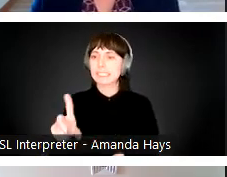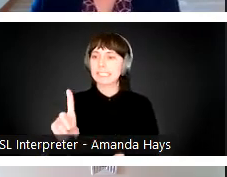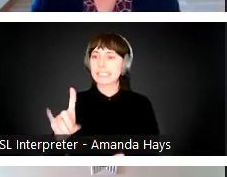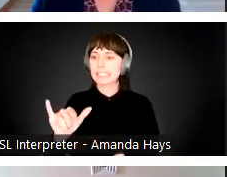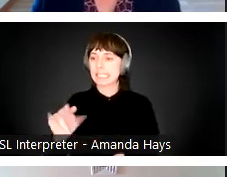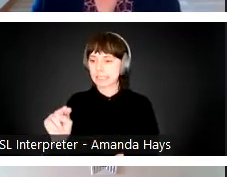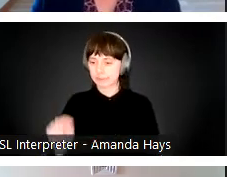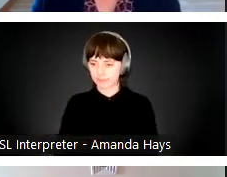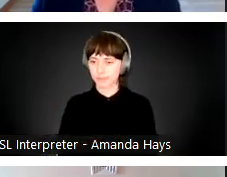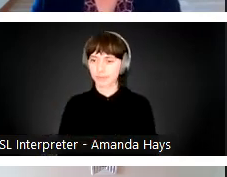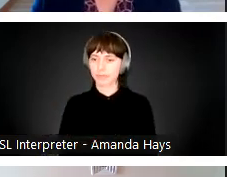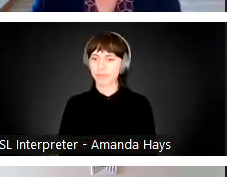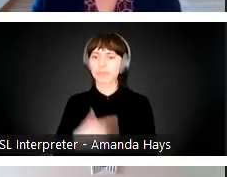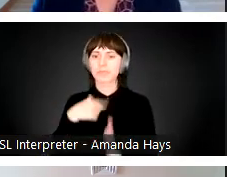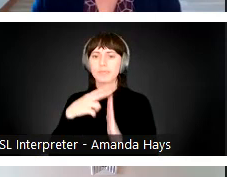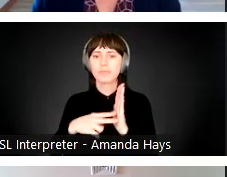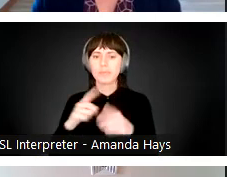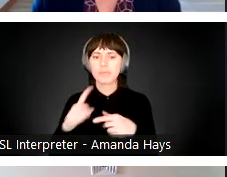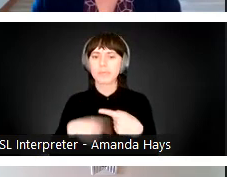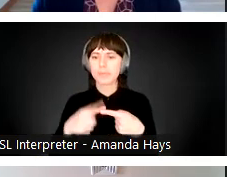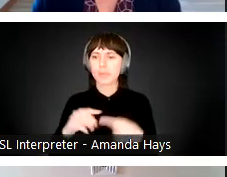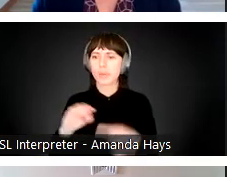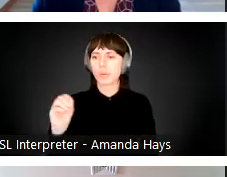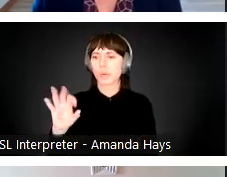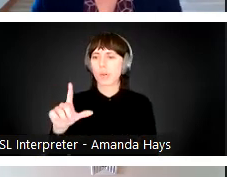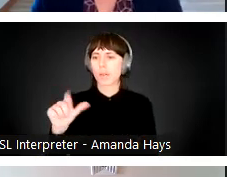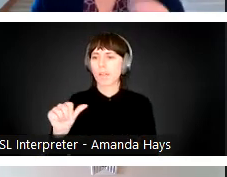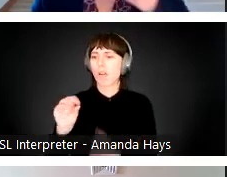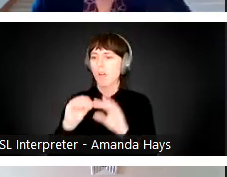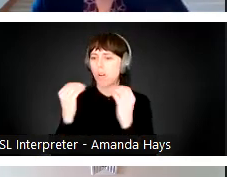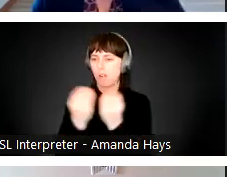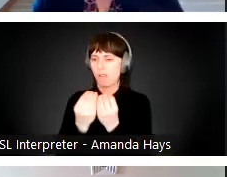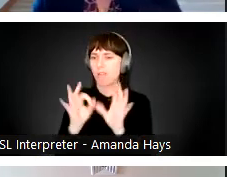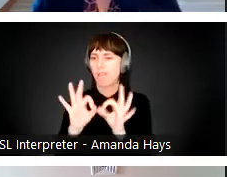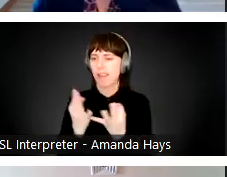about OFA online- Oregon Family Leave Act